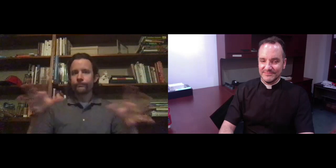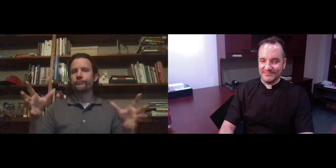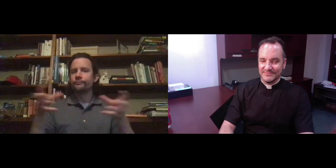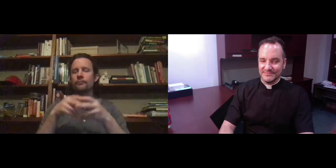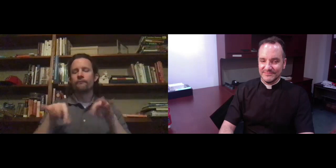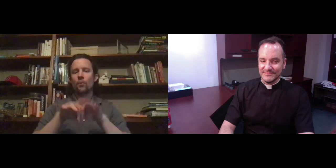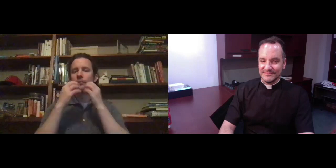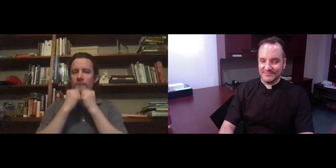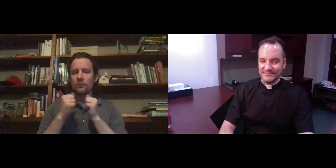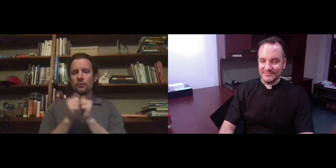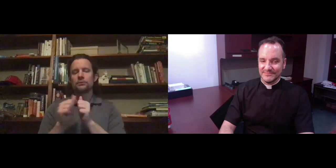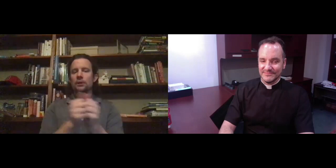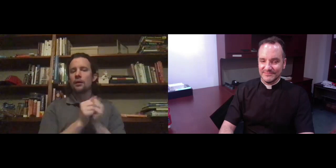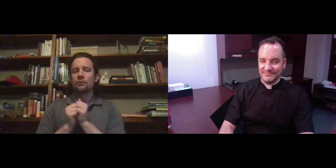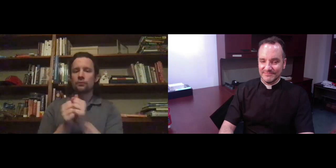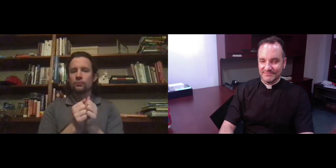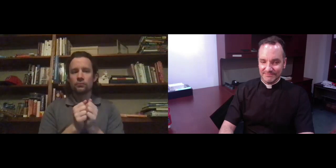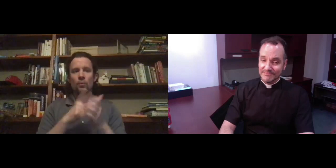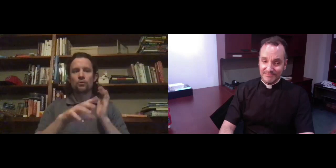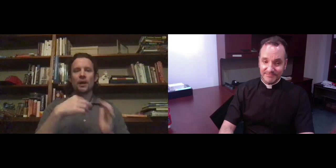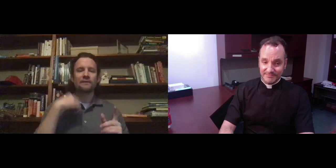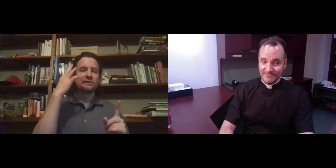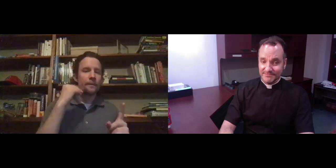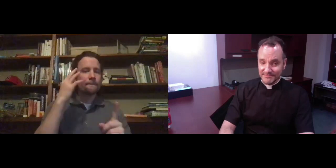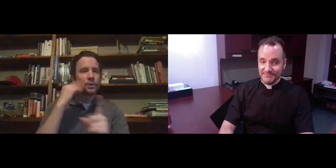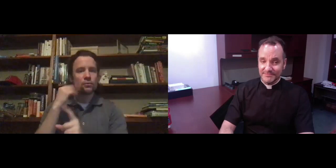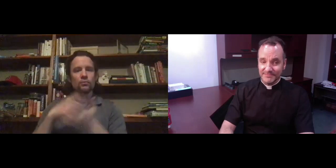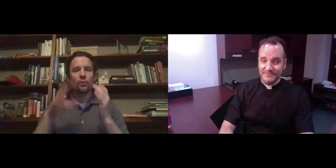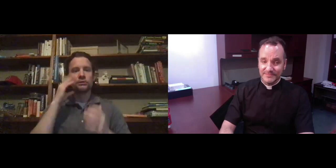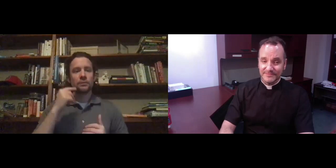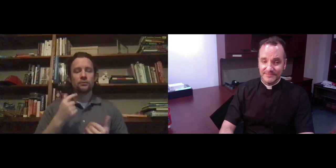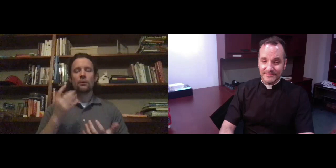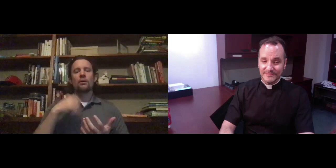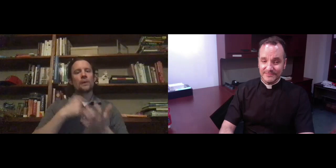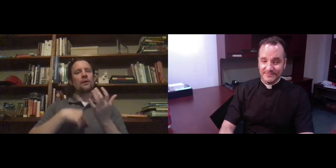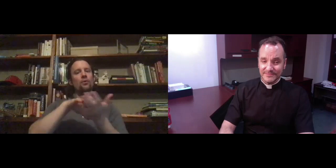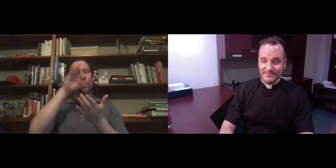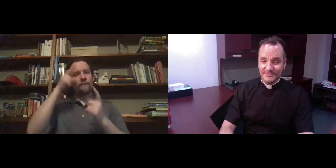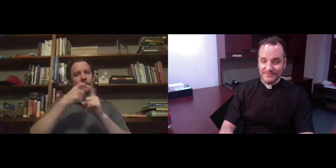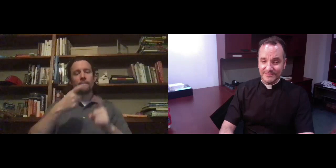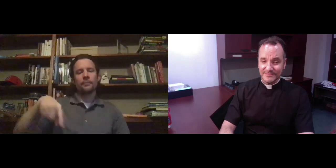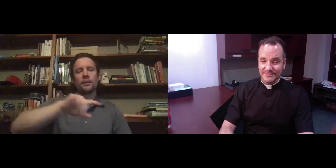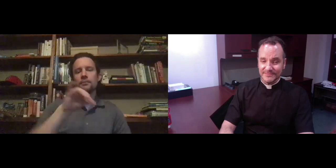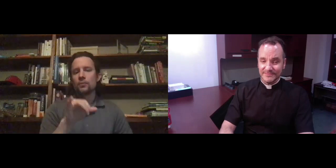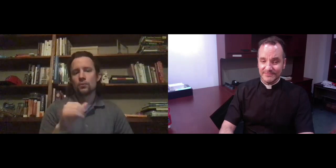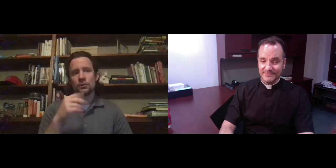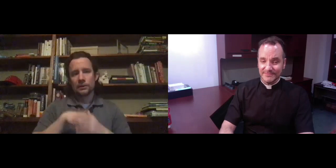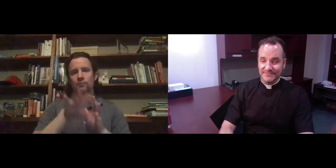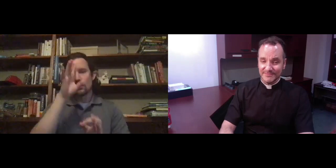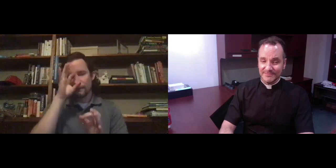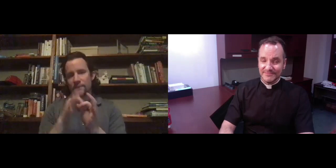about what you've learned and spread the Word of God. We should cherish our time with each other and each other's own